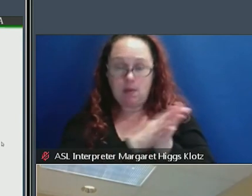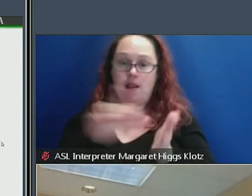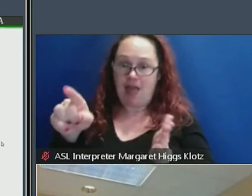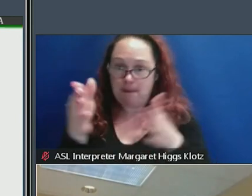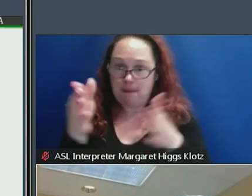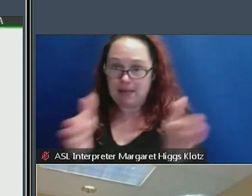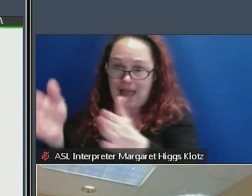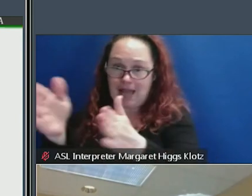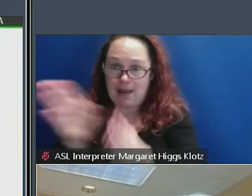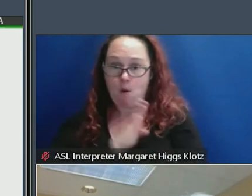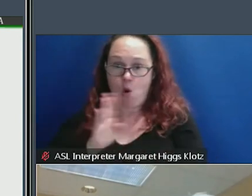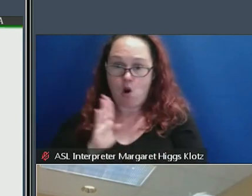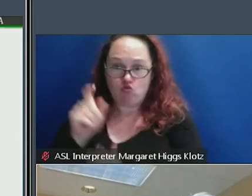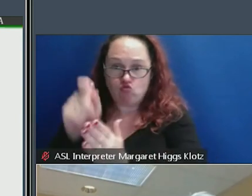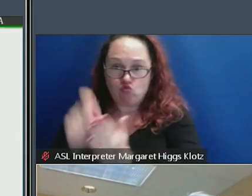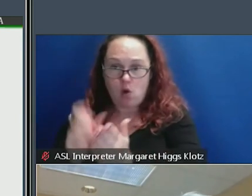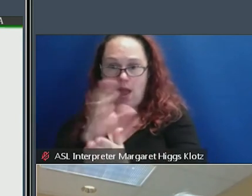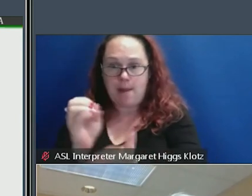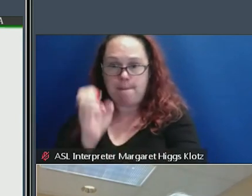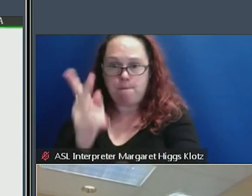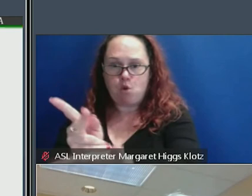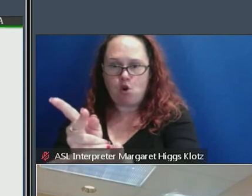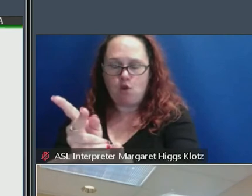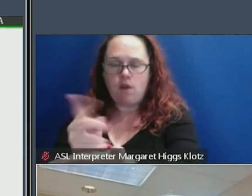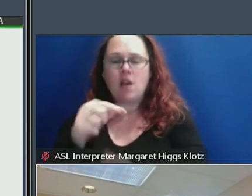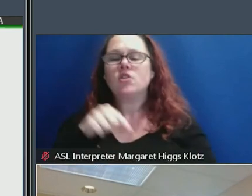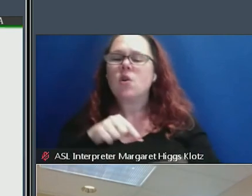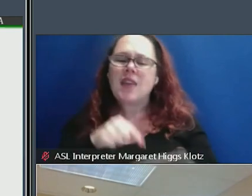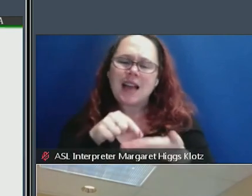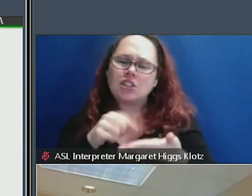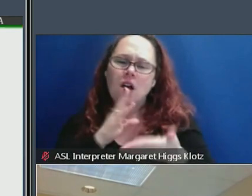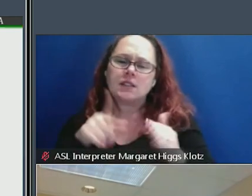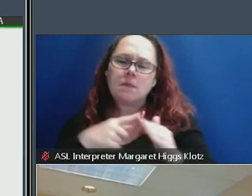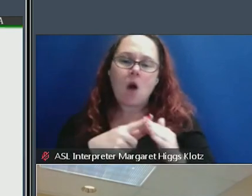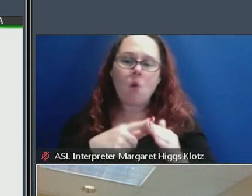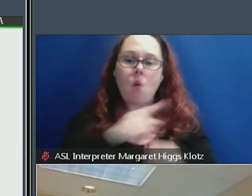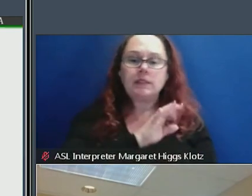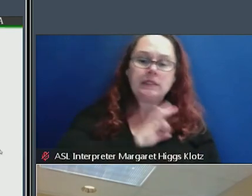And it talks about what staff should do and what the applicant should do in a situation like this.